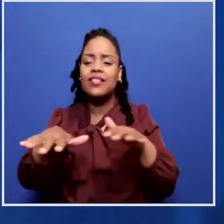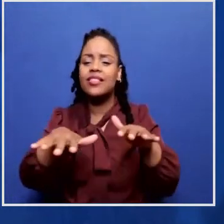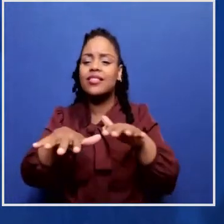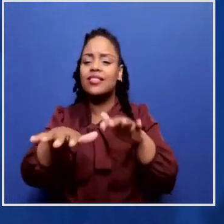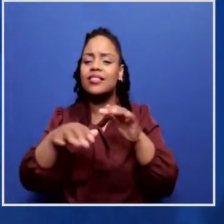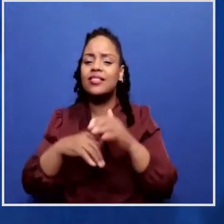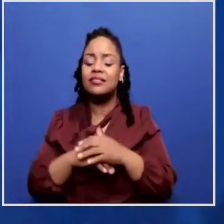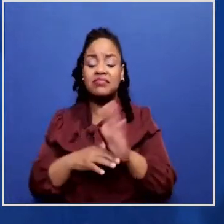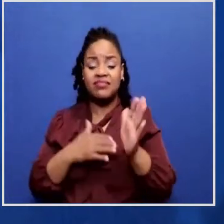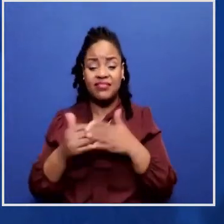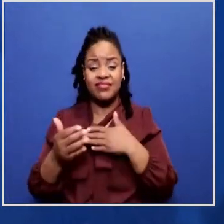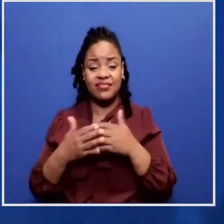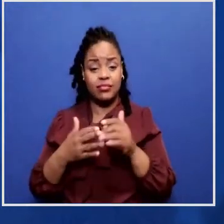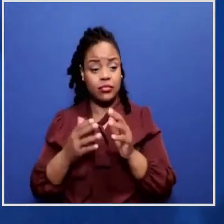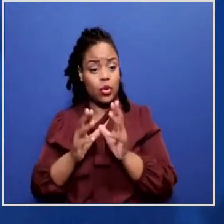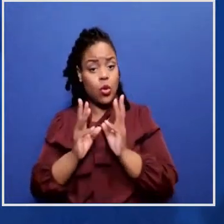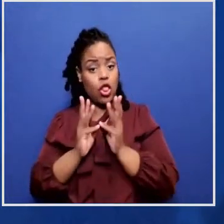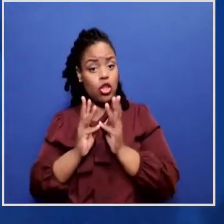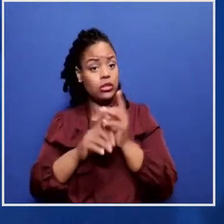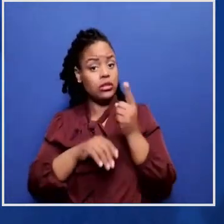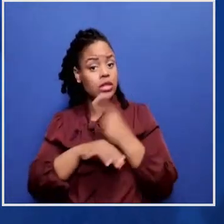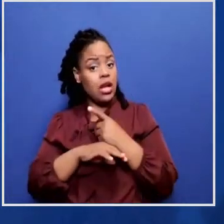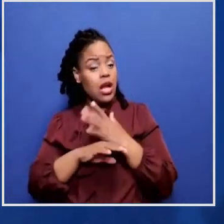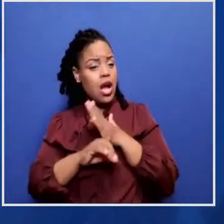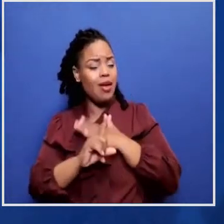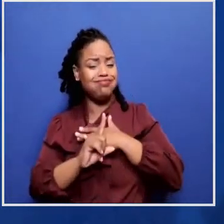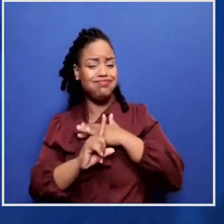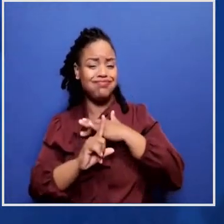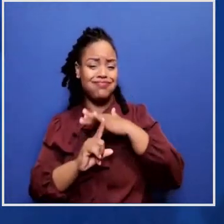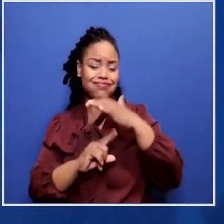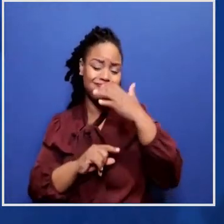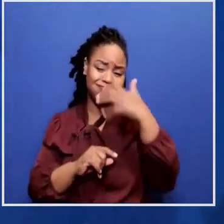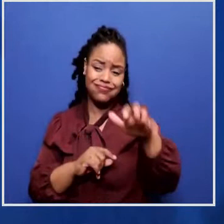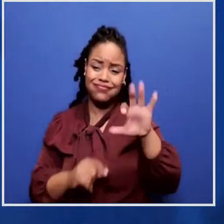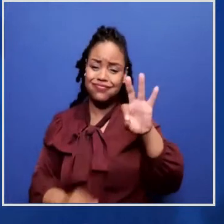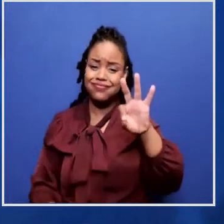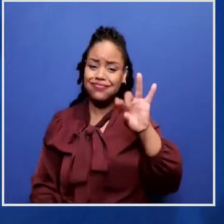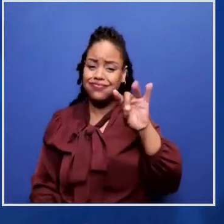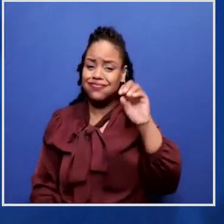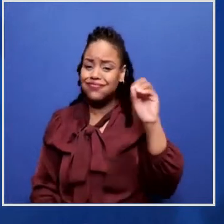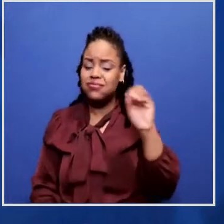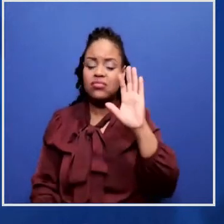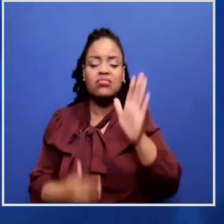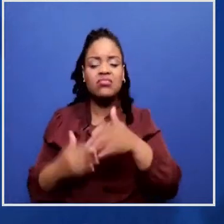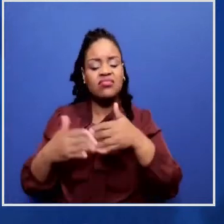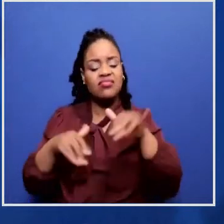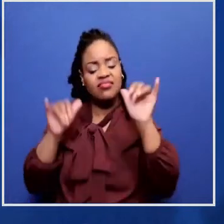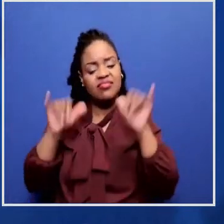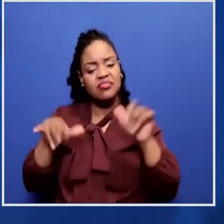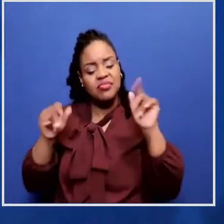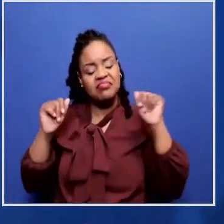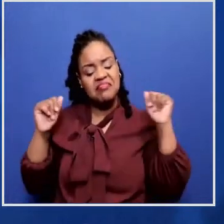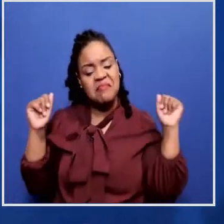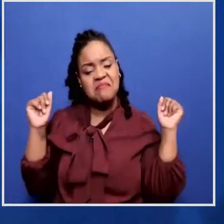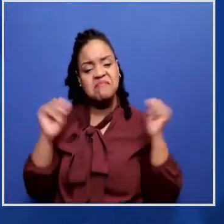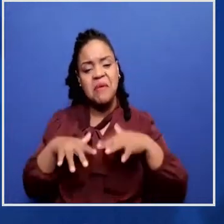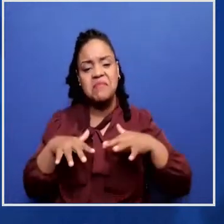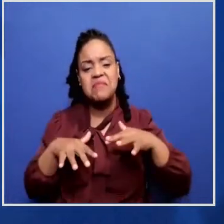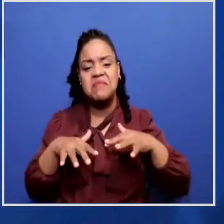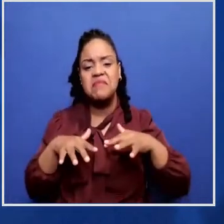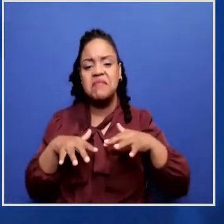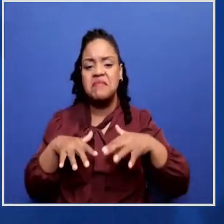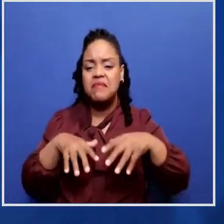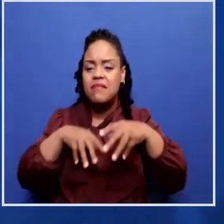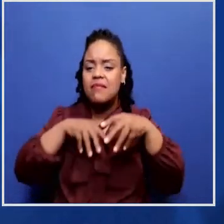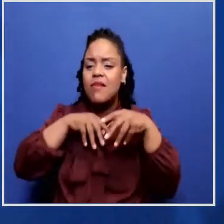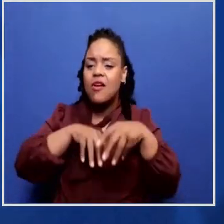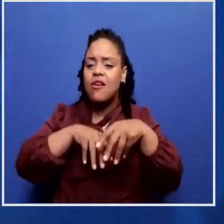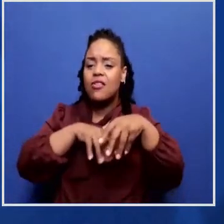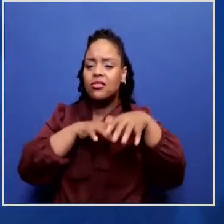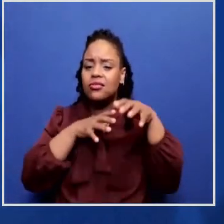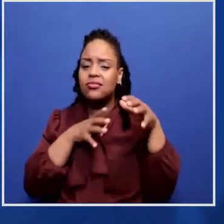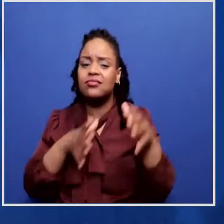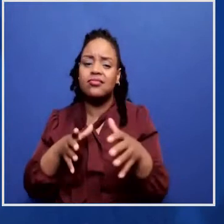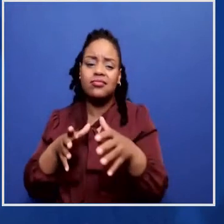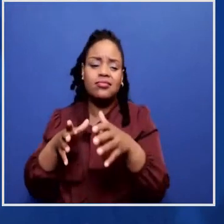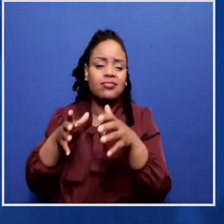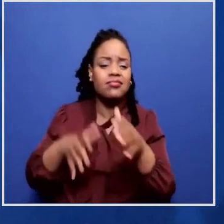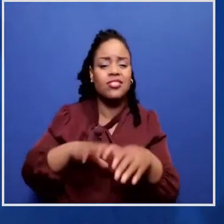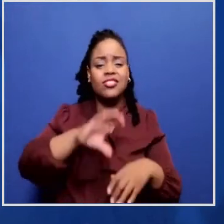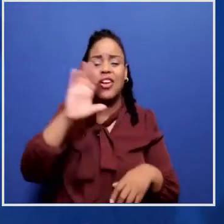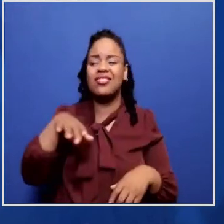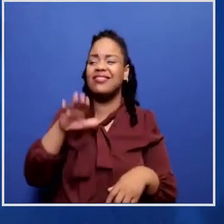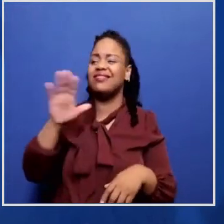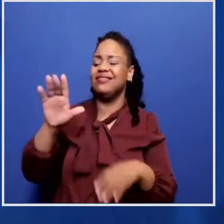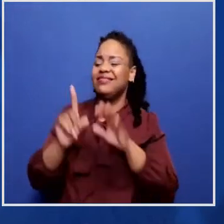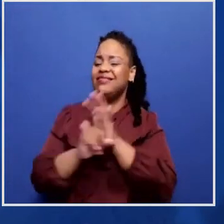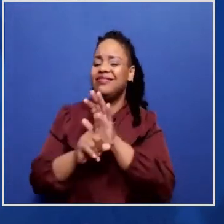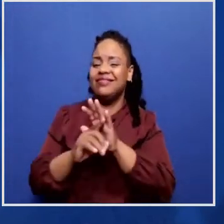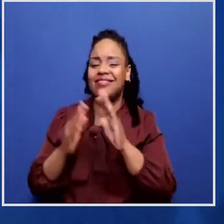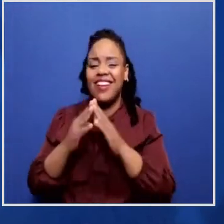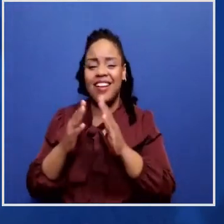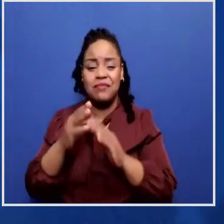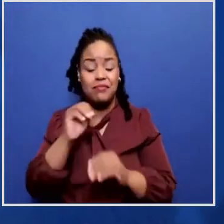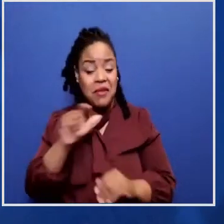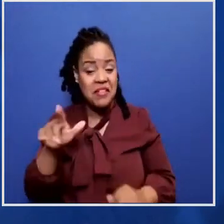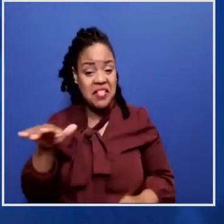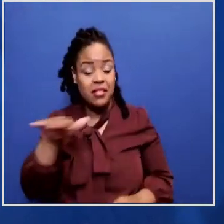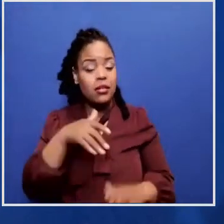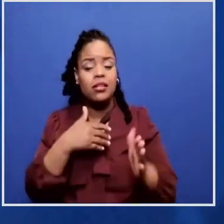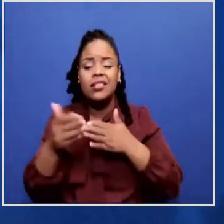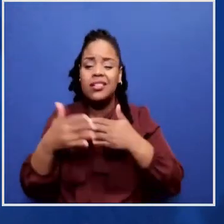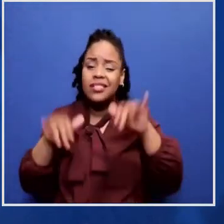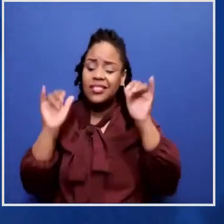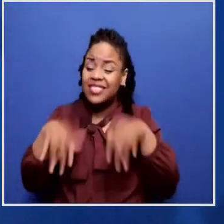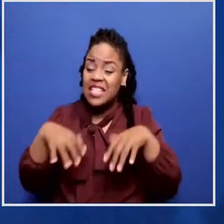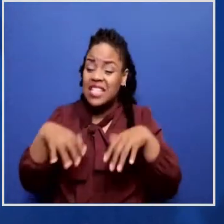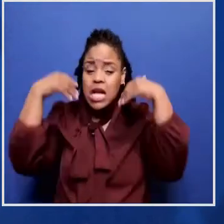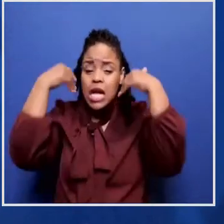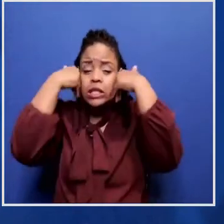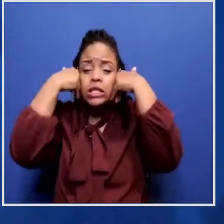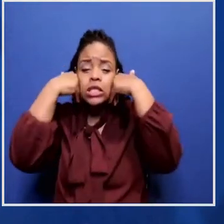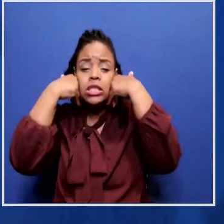NOW IS THE TIME TO LET JUSTICE